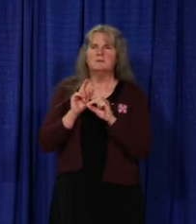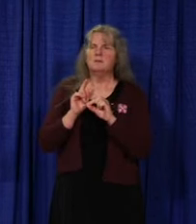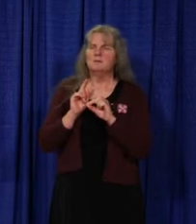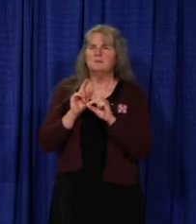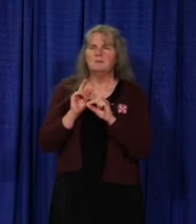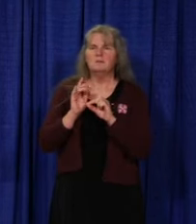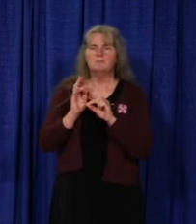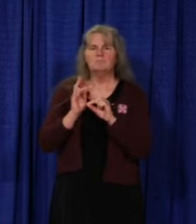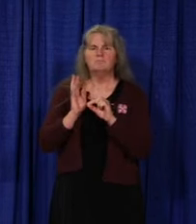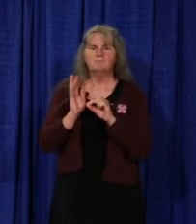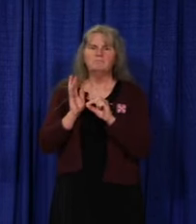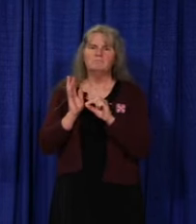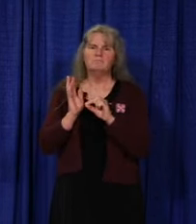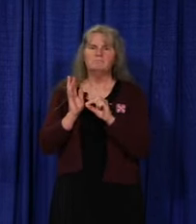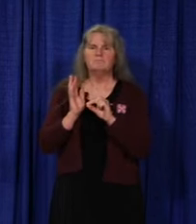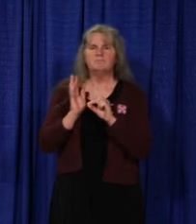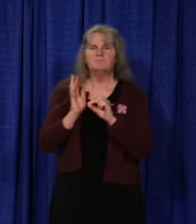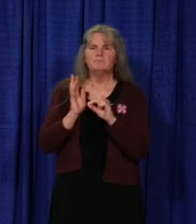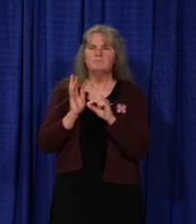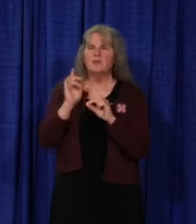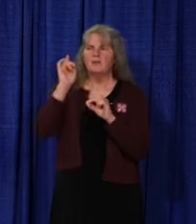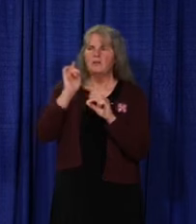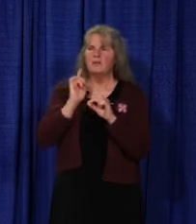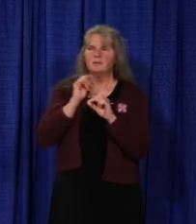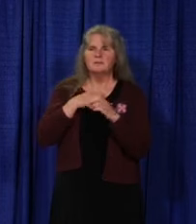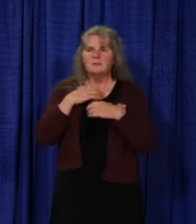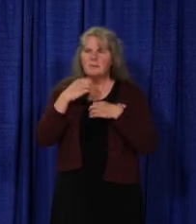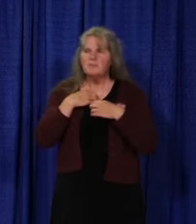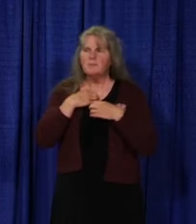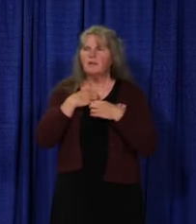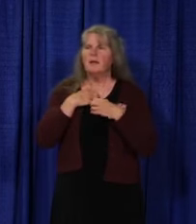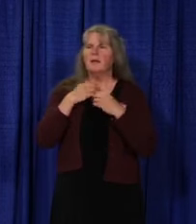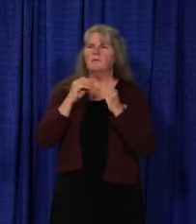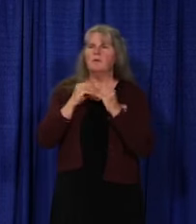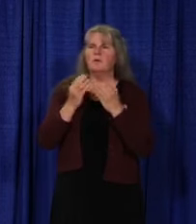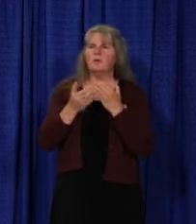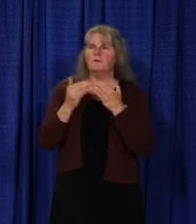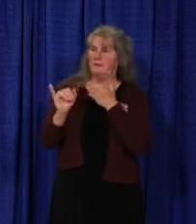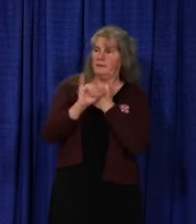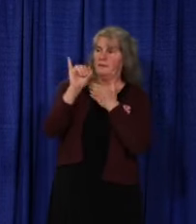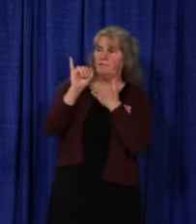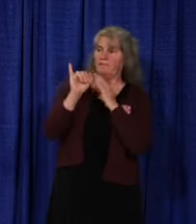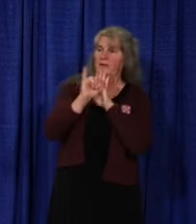alleviate or better help -- make the complaints more easy for Yukoners?